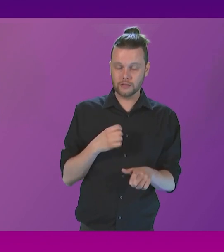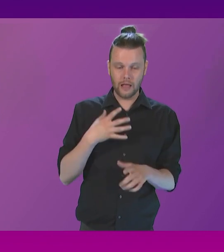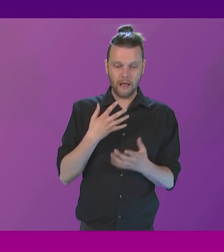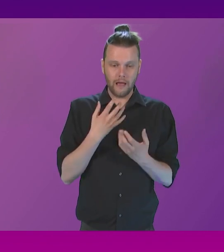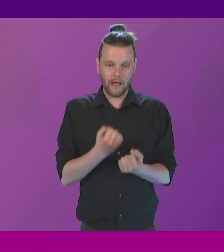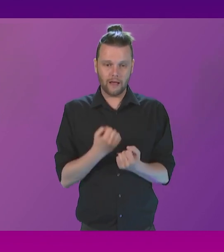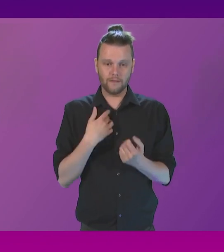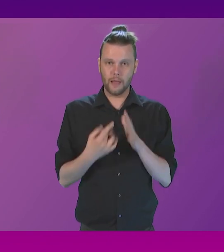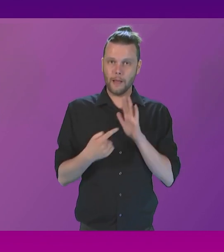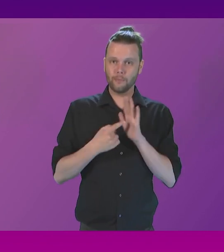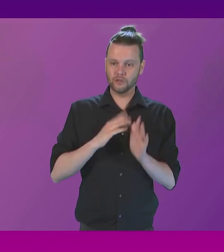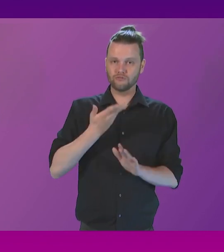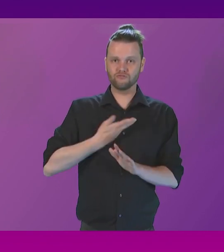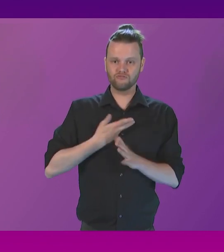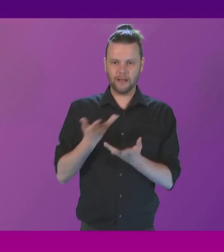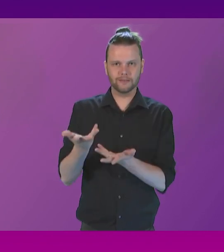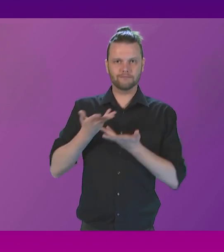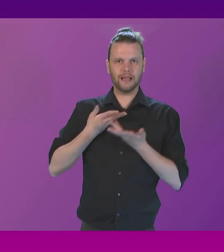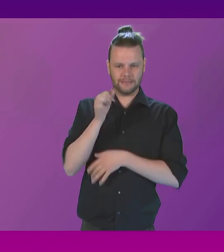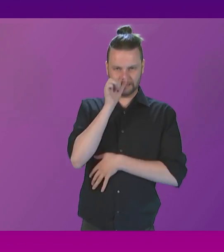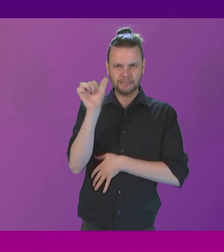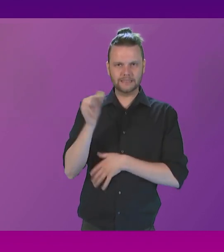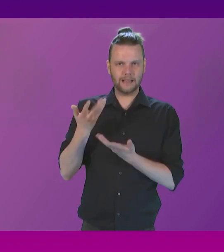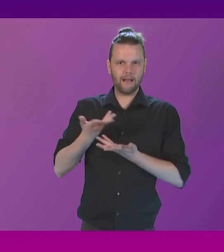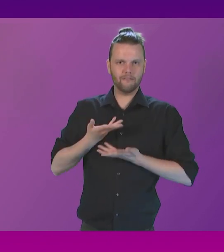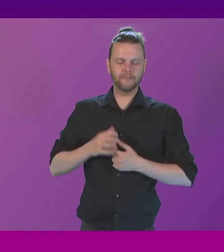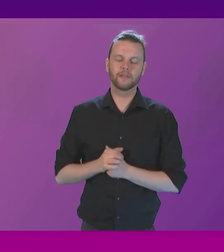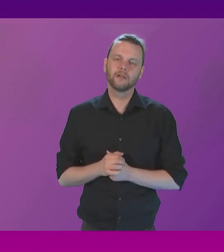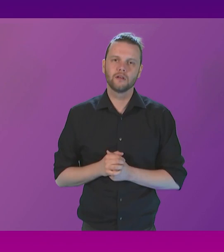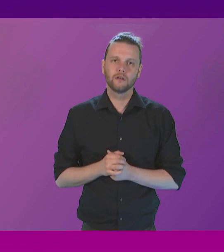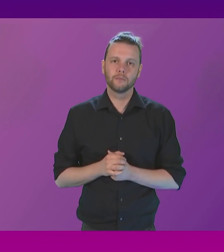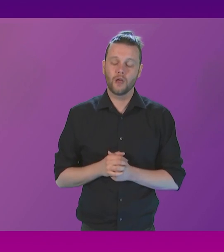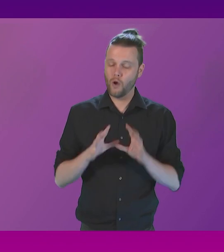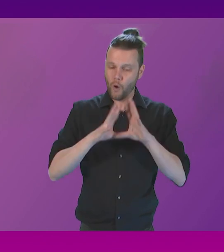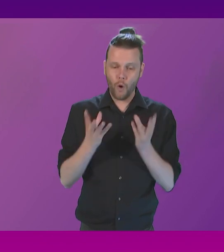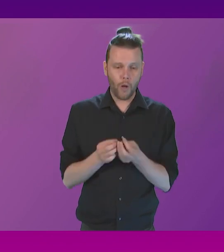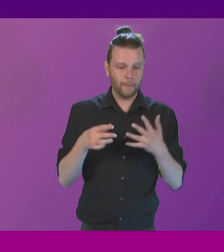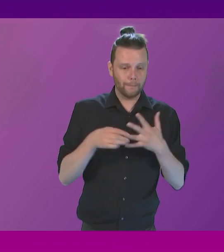of important rights at the age of 16. All marriages and civil partnerships must be